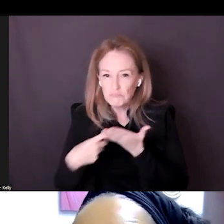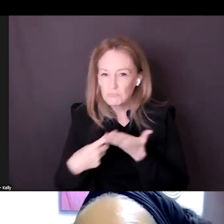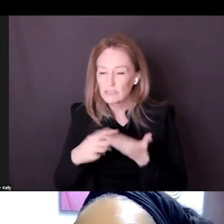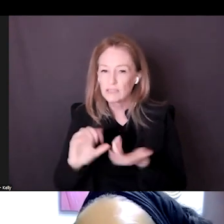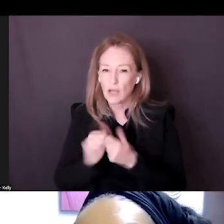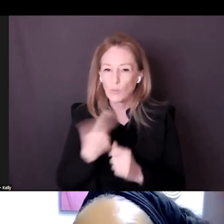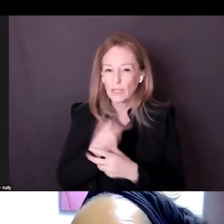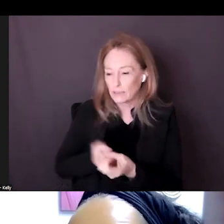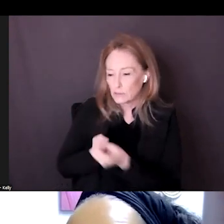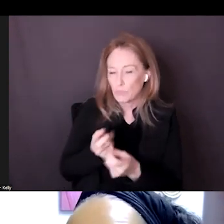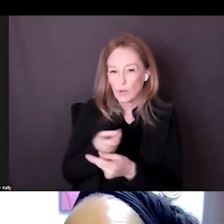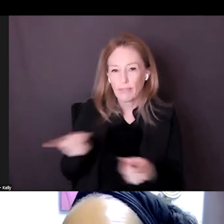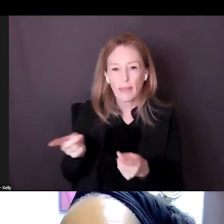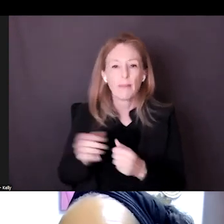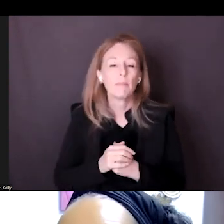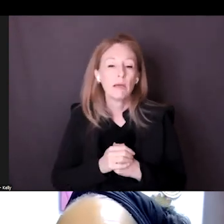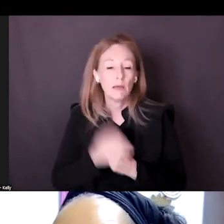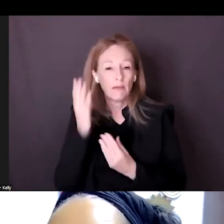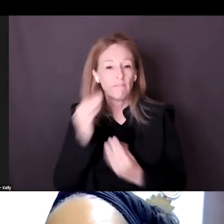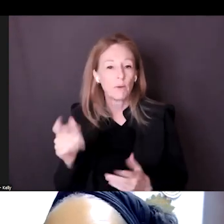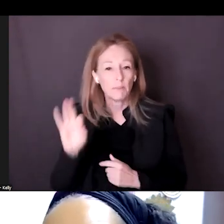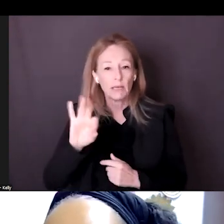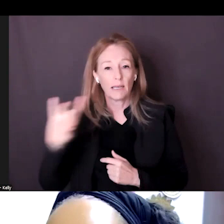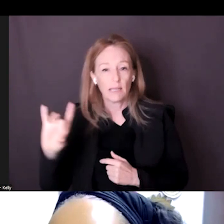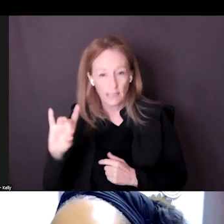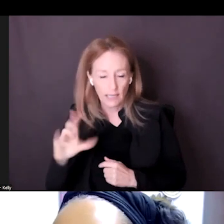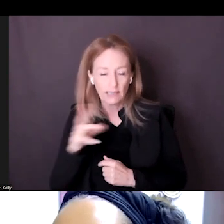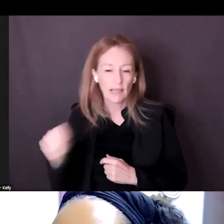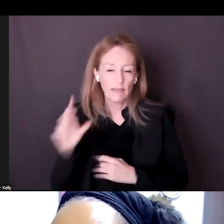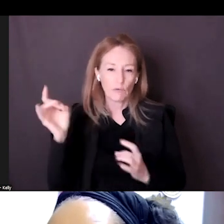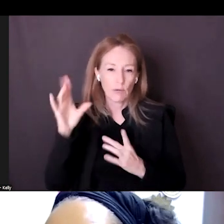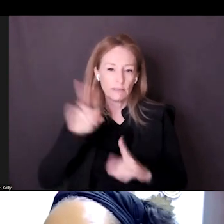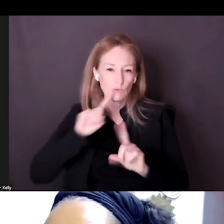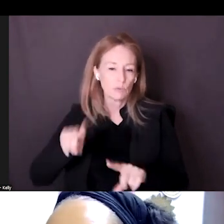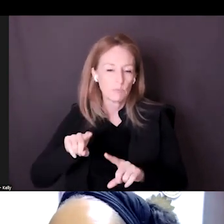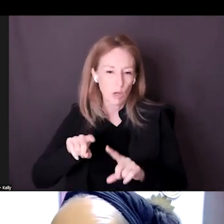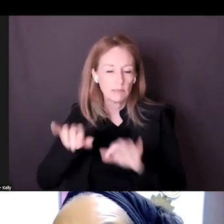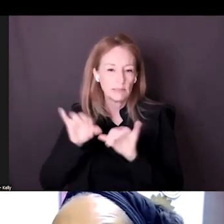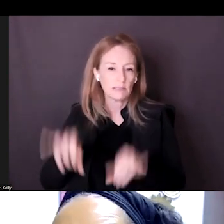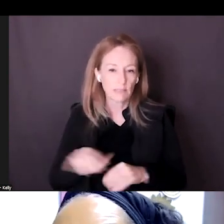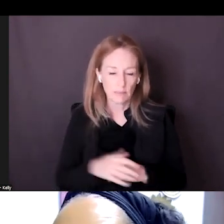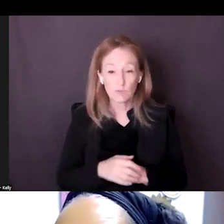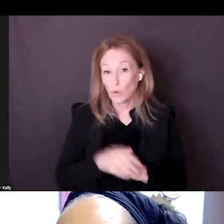ABOUT 988 AND THE CRISIS RESPONSE SUPPORT SO WE ARE LOOKING FORWARD TO THAT CONVENING WITH THEM. HOPEFULLY WE WILL TALK